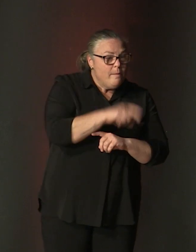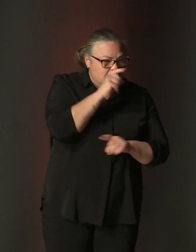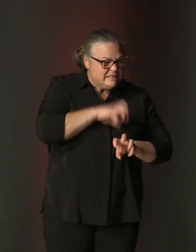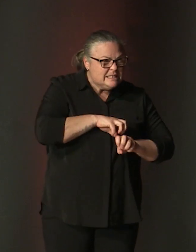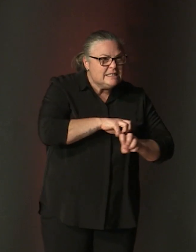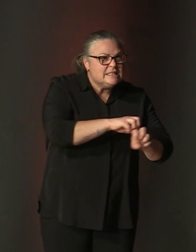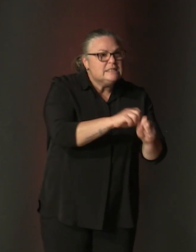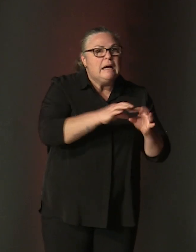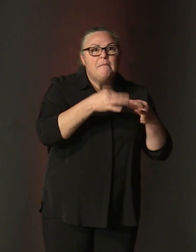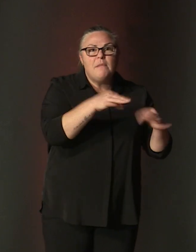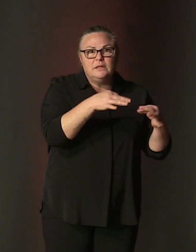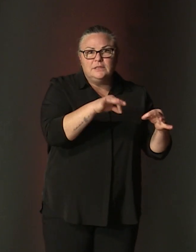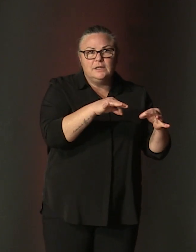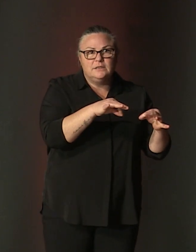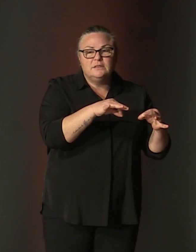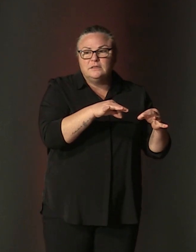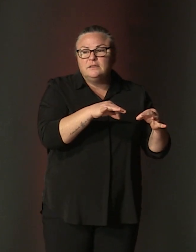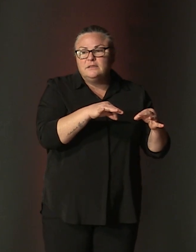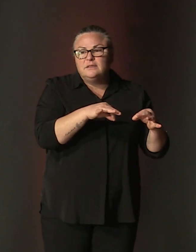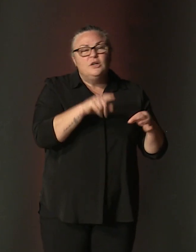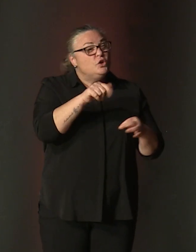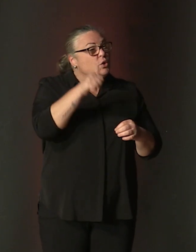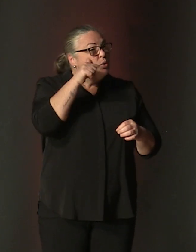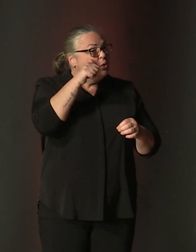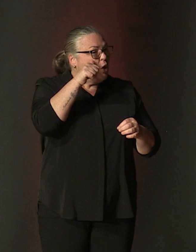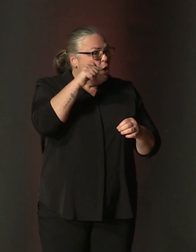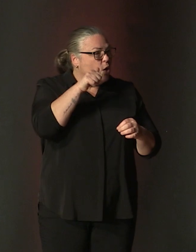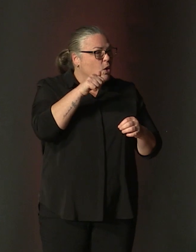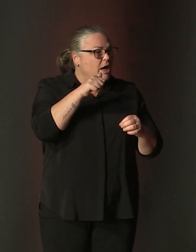and is currently mostly used for insulation parts